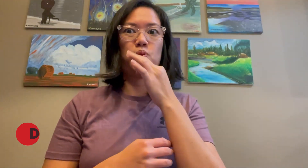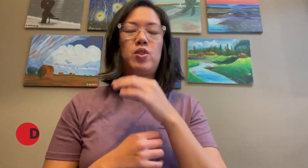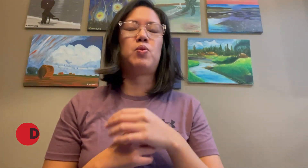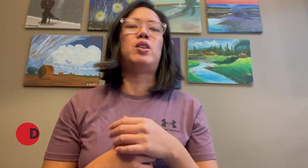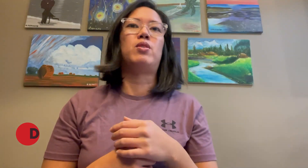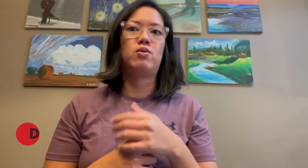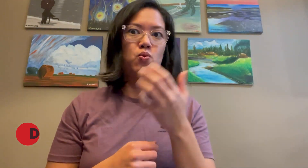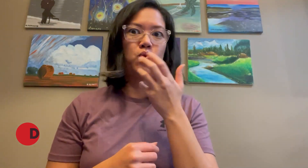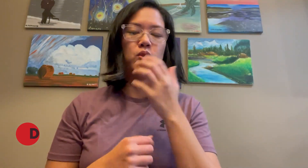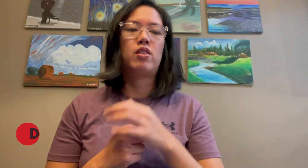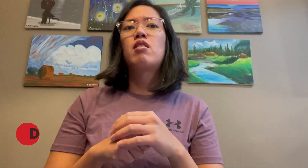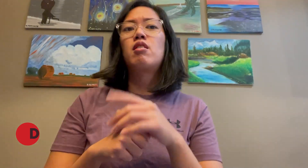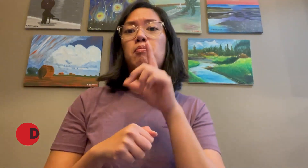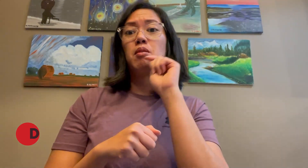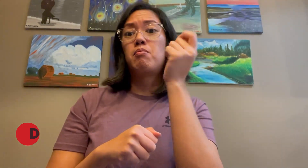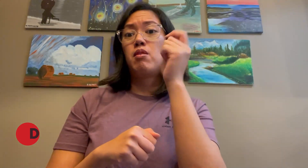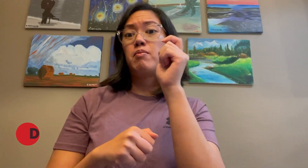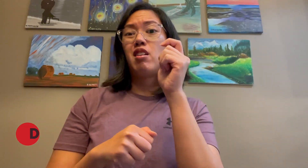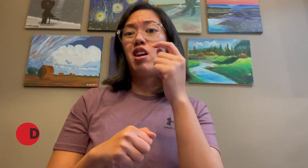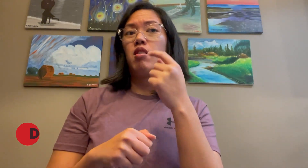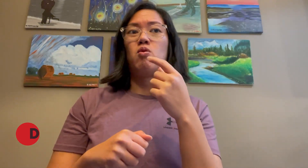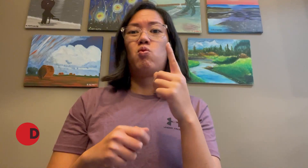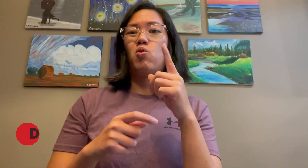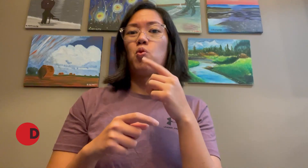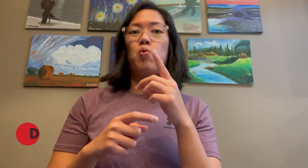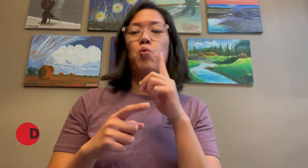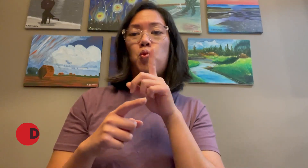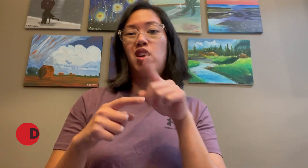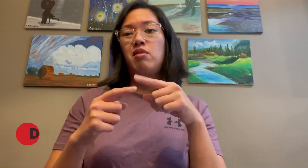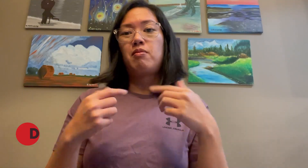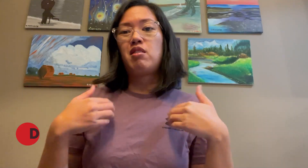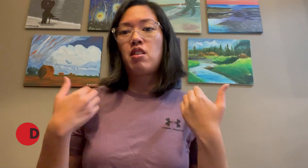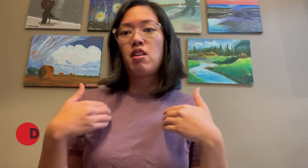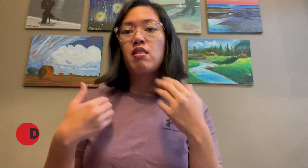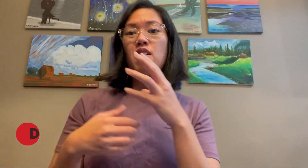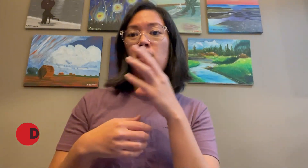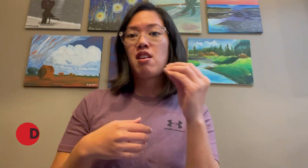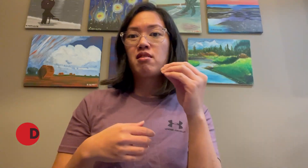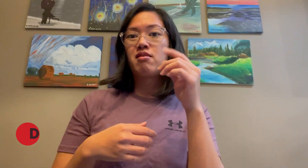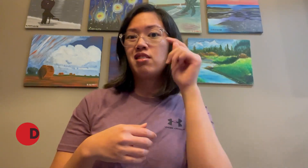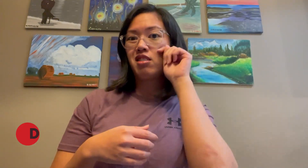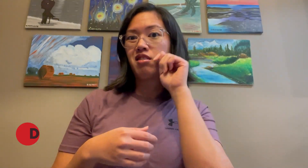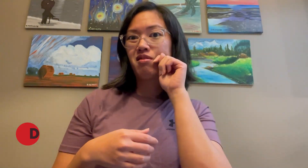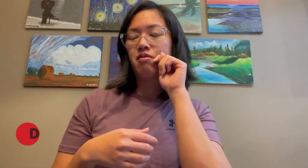That’s soon, wow. I’ve been playing badminton since I was young and continued